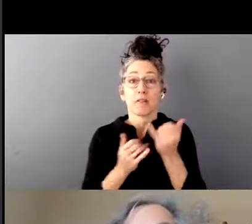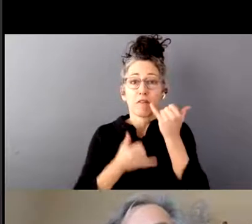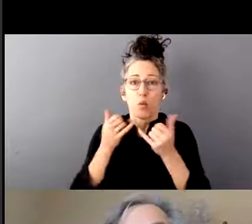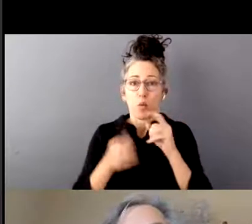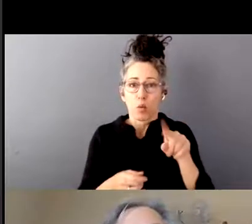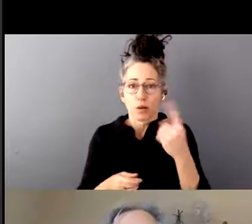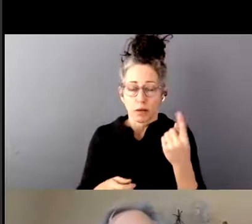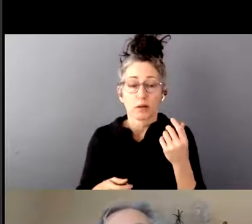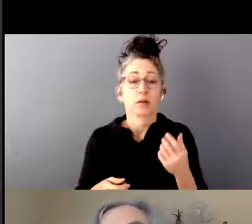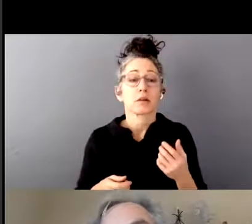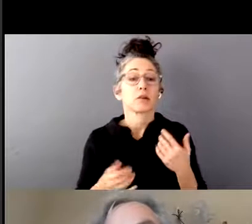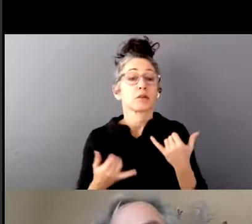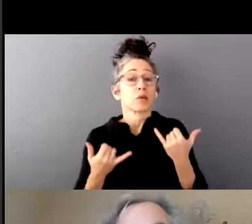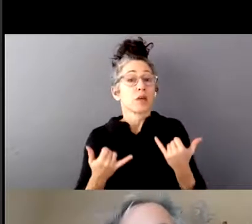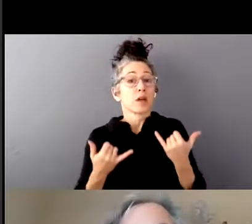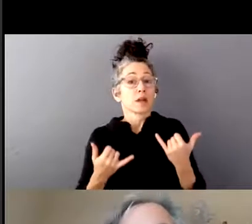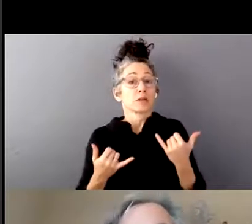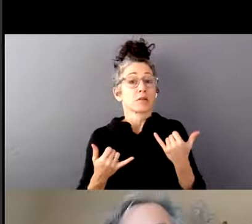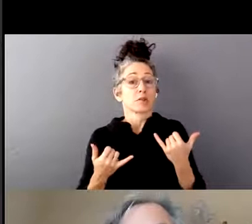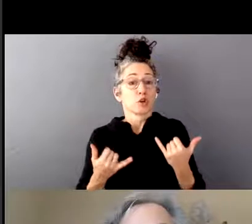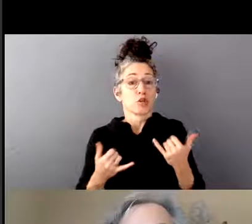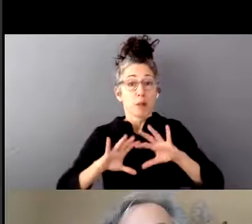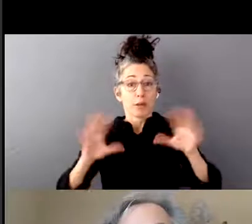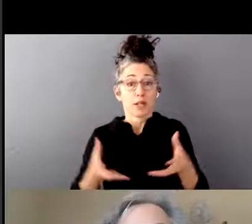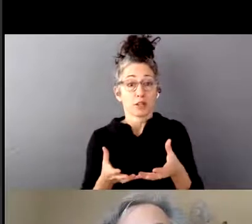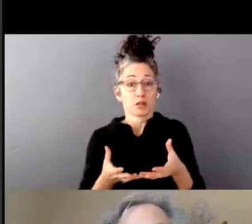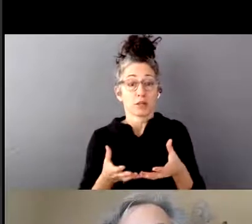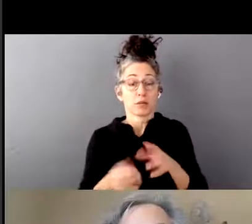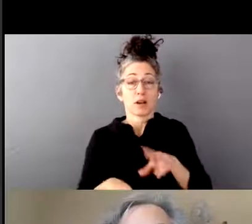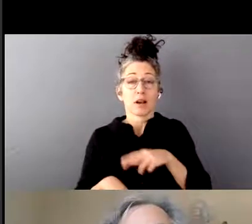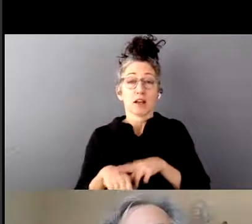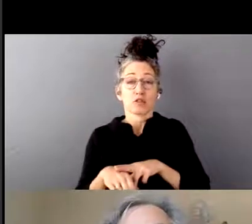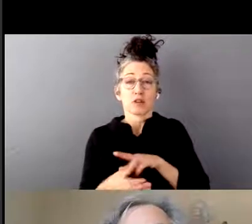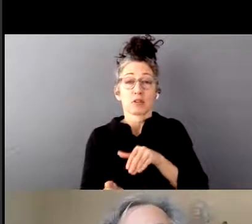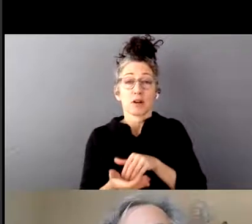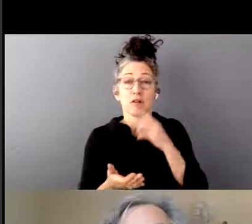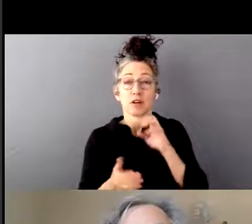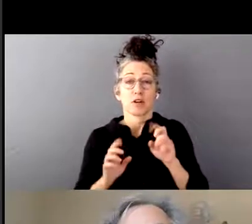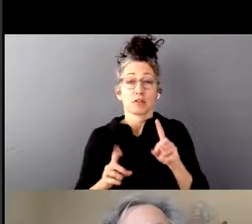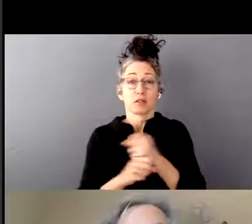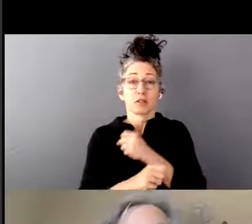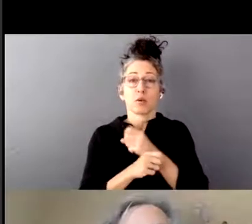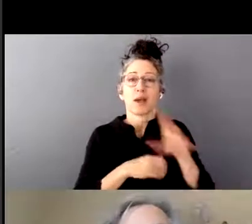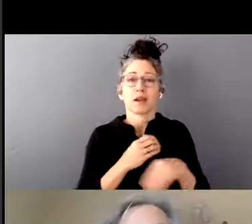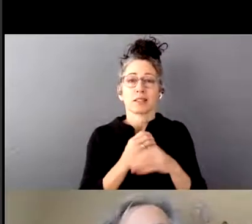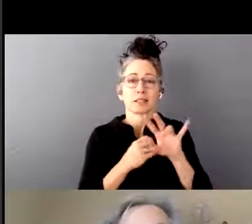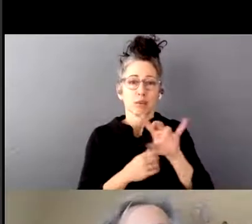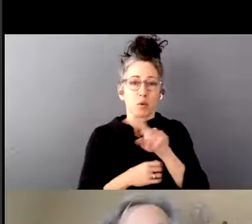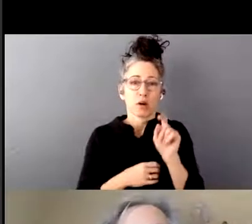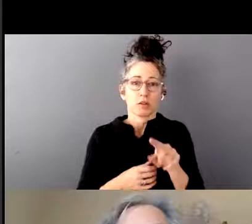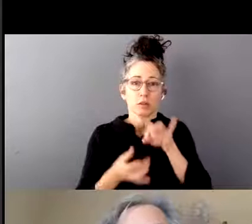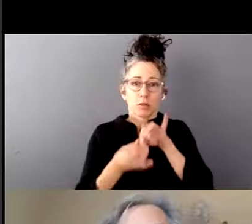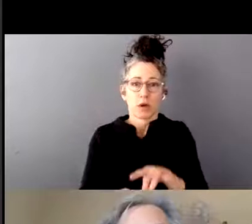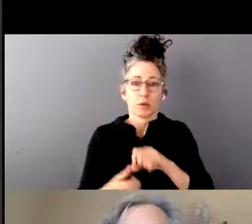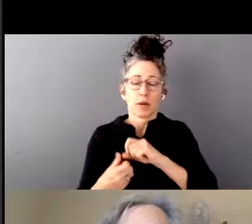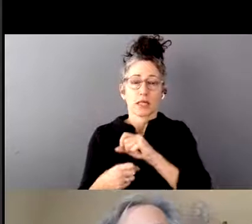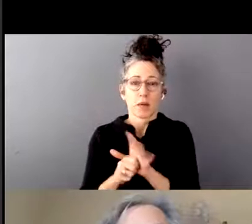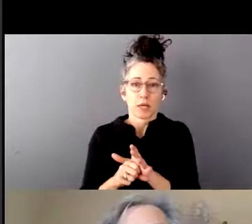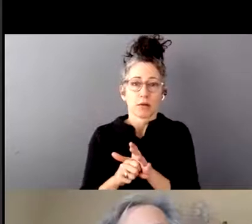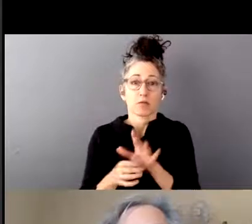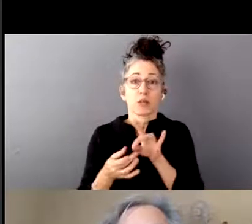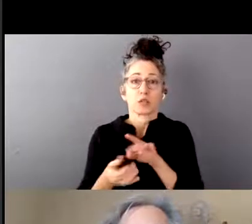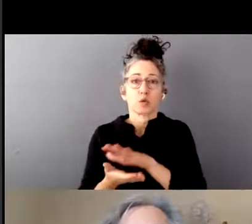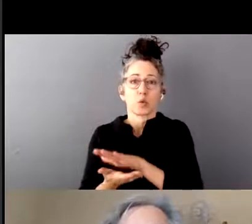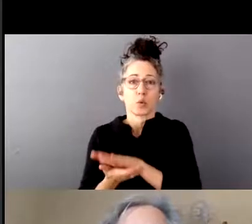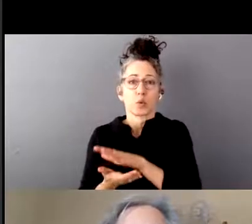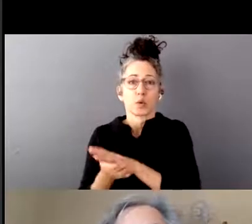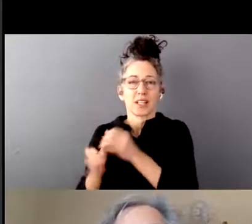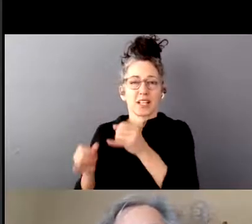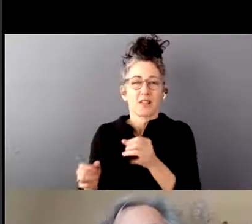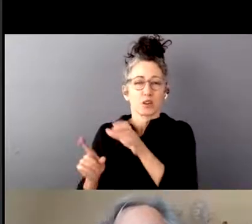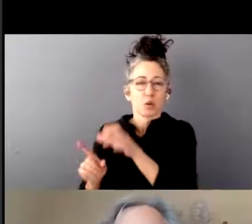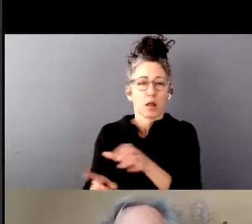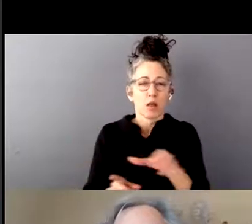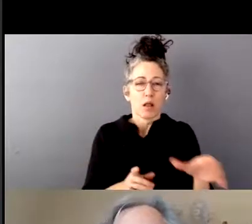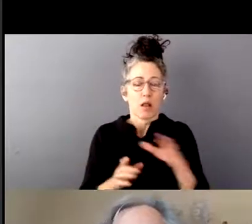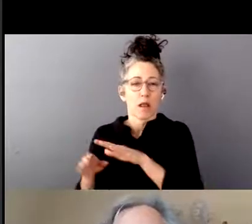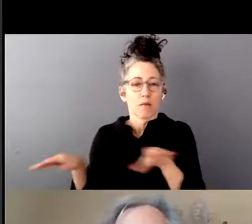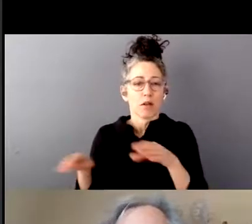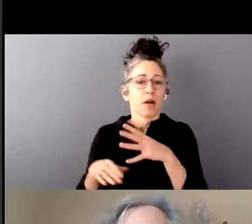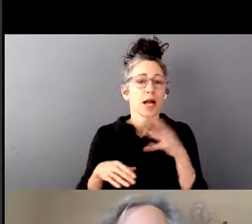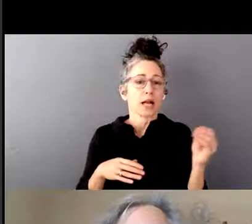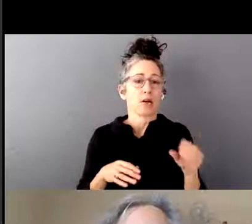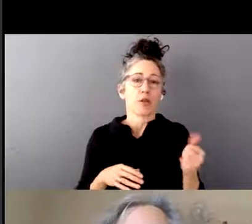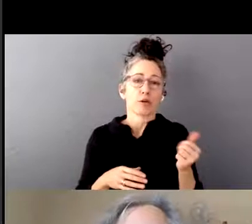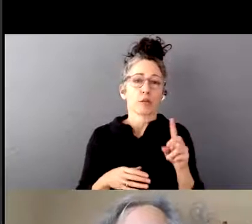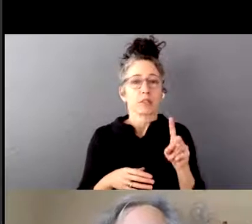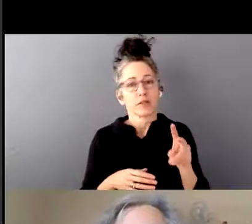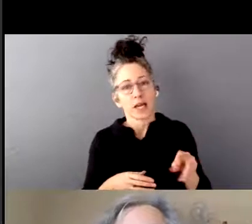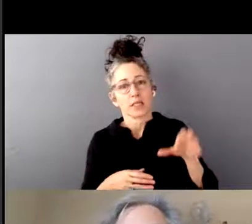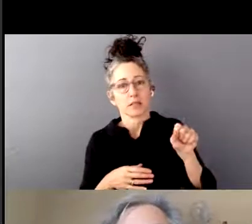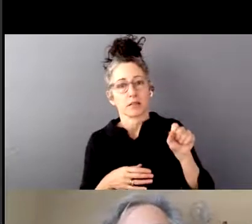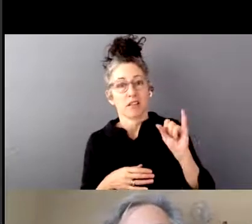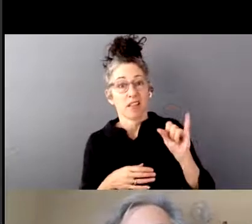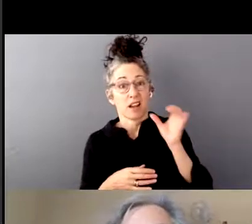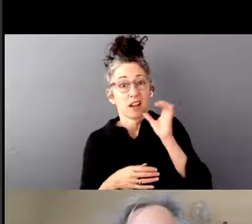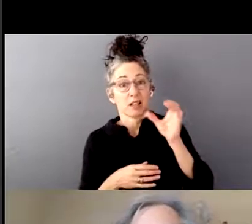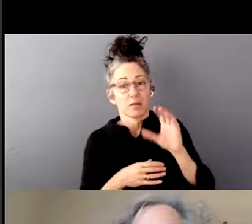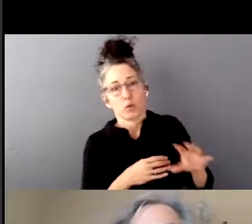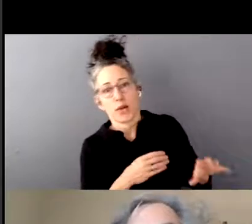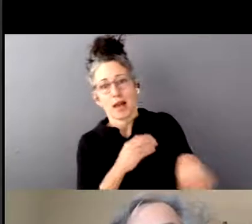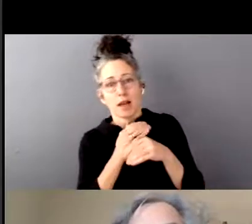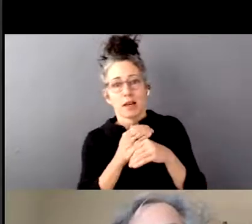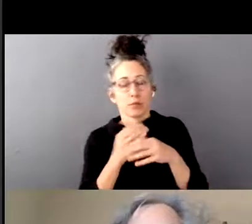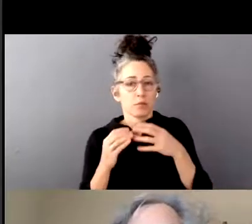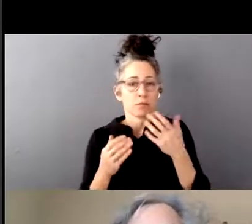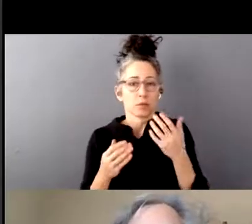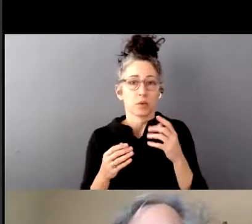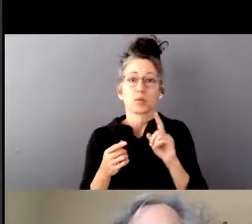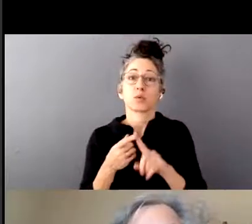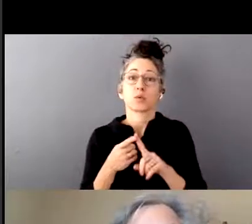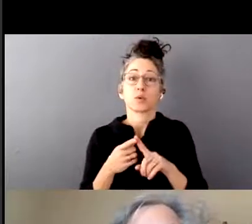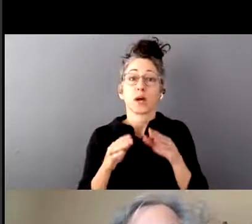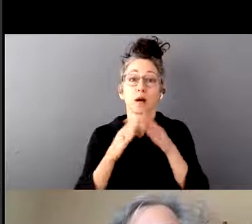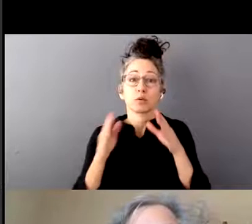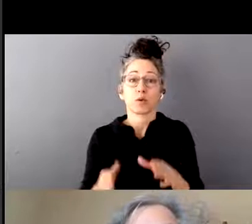request for the National Center for Education Statistics, we added seven questions about schooling and the availability of computers and devices, a concept that was also added to the household pulse survey. And concerns about coronavirus were added as an answer category